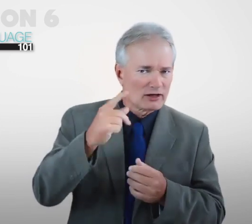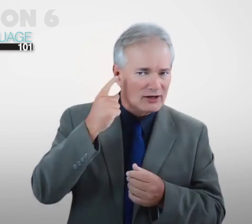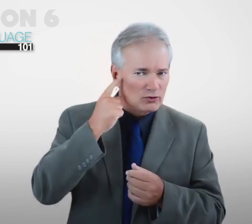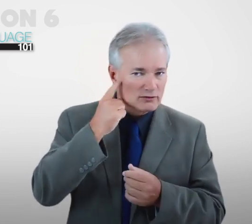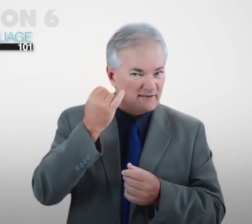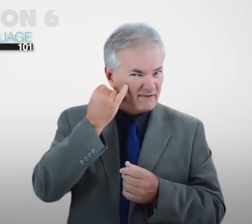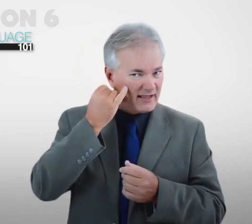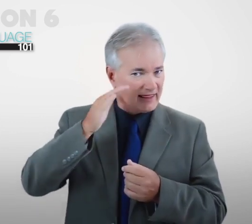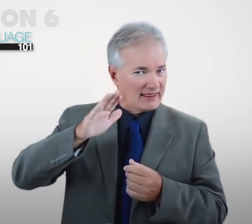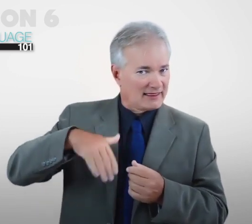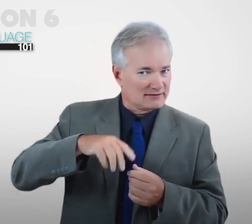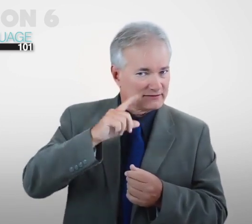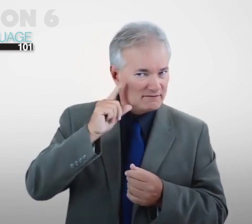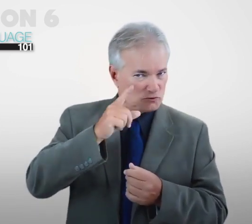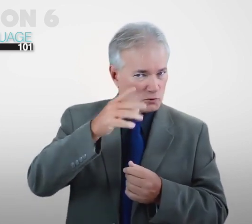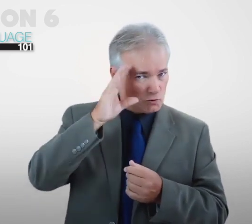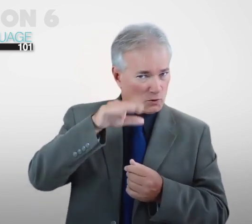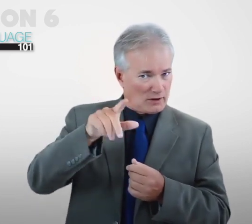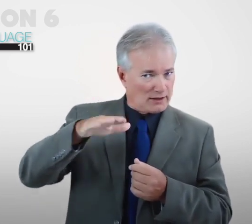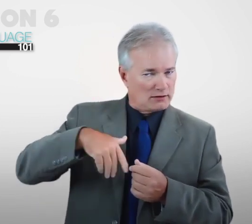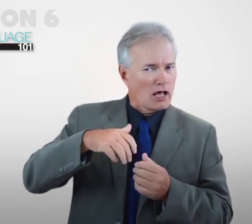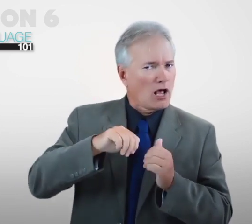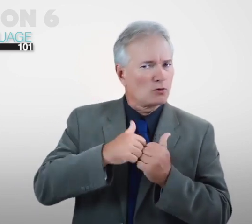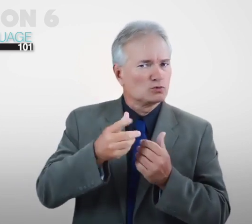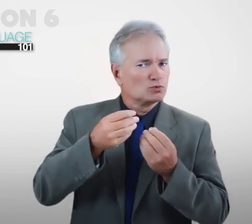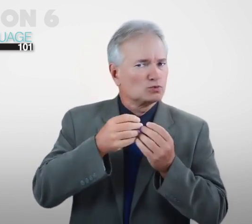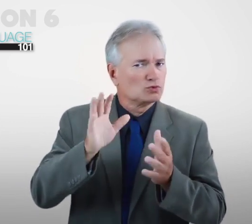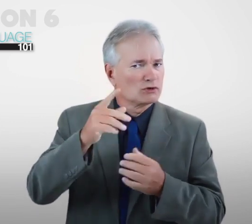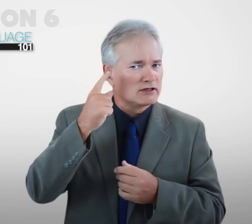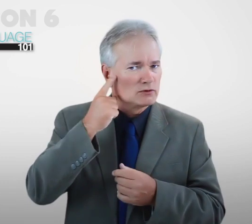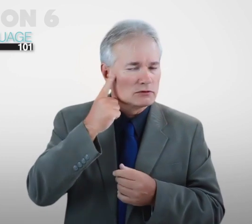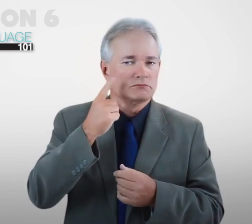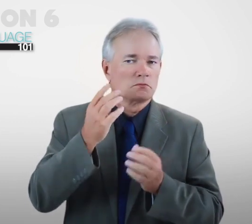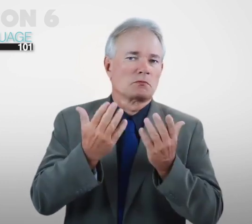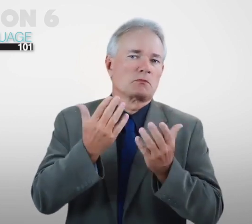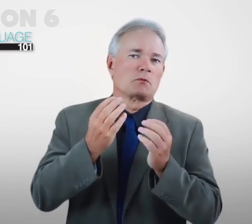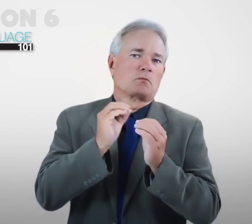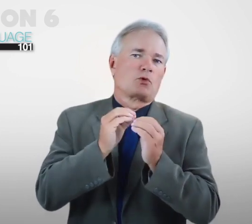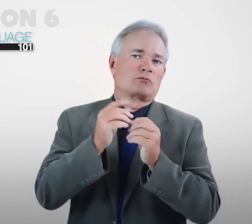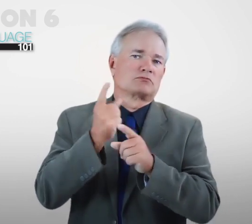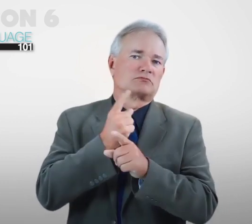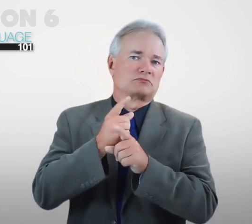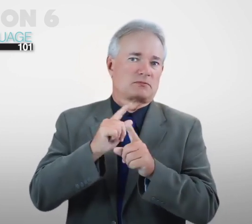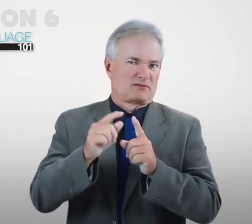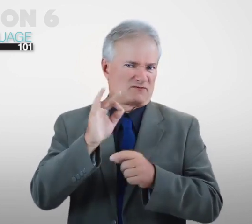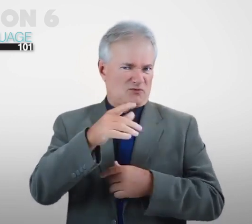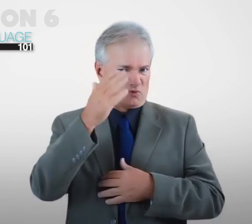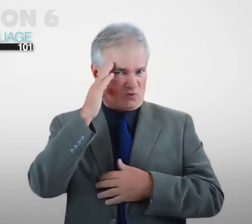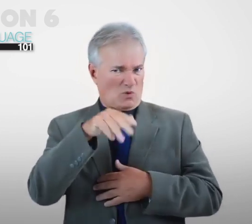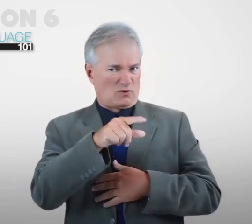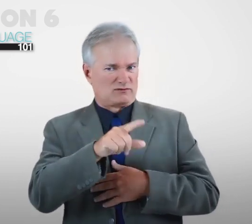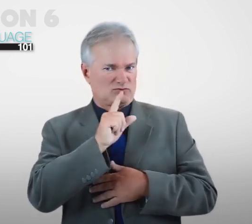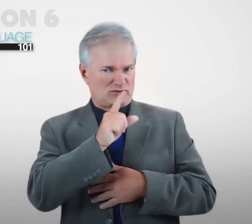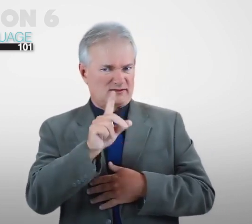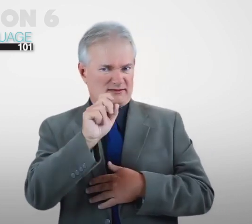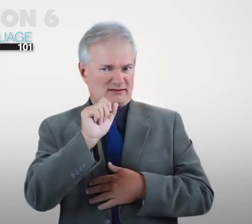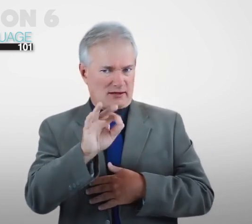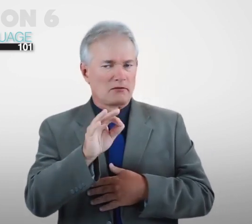"How did you lose your hearing?" And if they answer later in life, then you know, hearing impaired might be more appropriate.